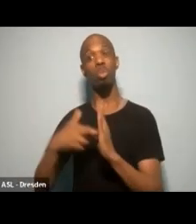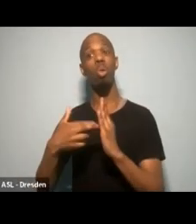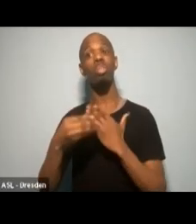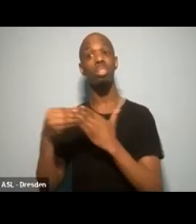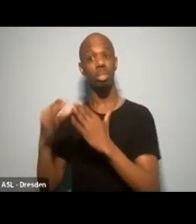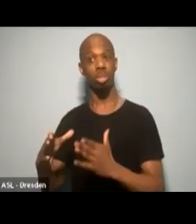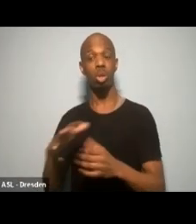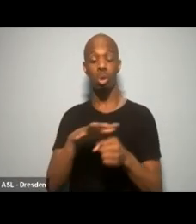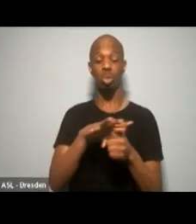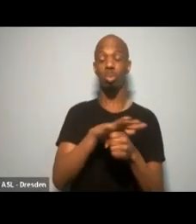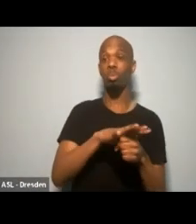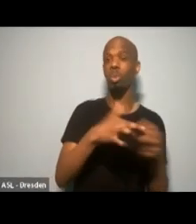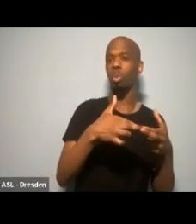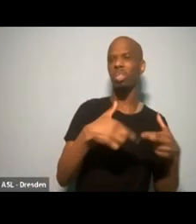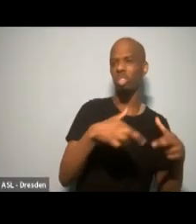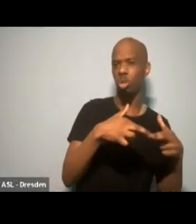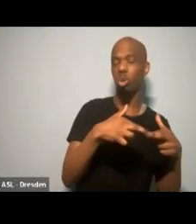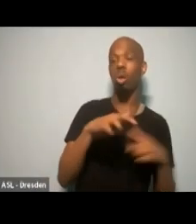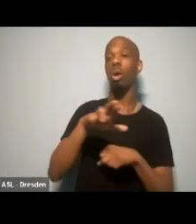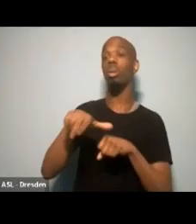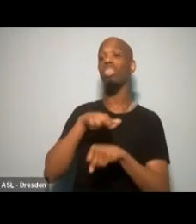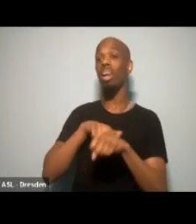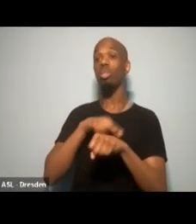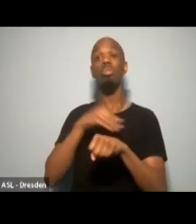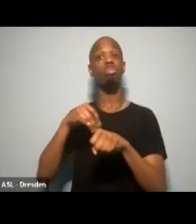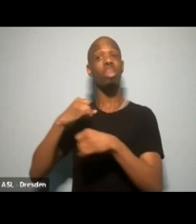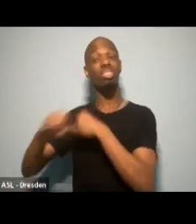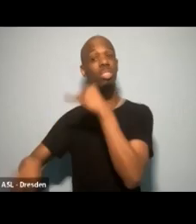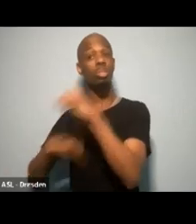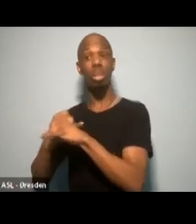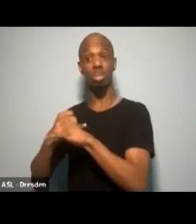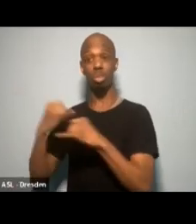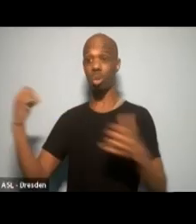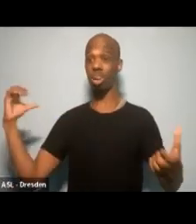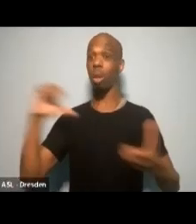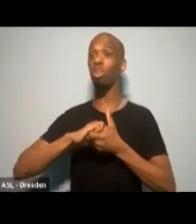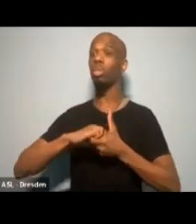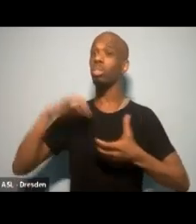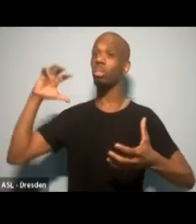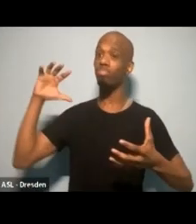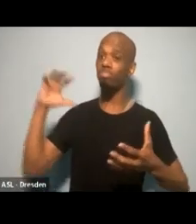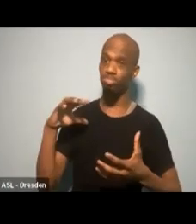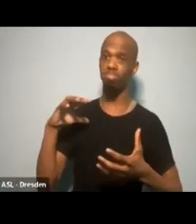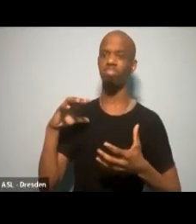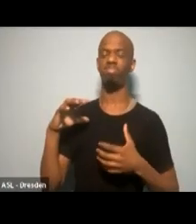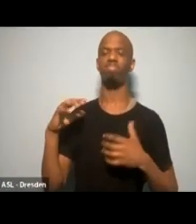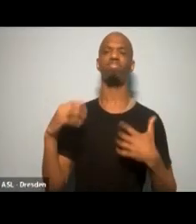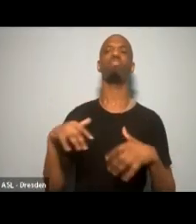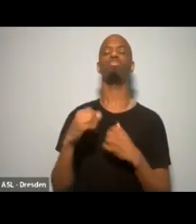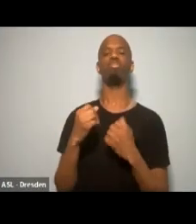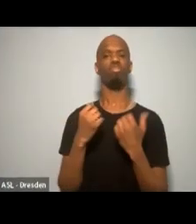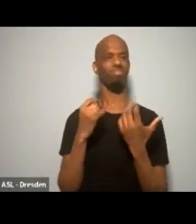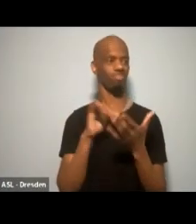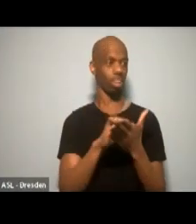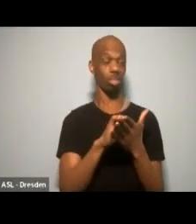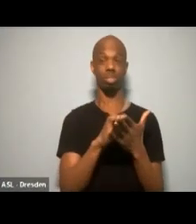and international collaborations. It is one of those many collaborations we are here to celebrate today.